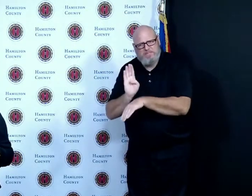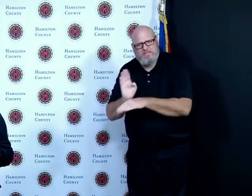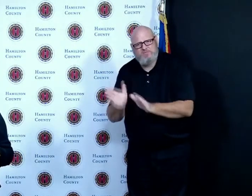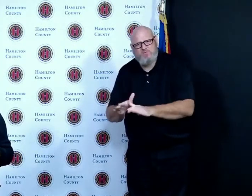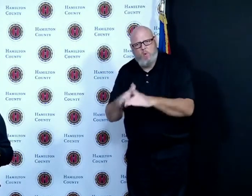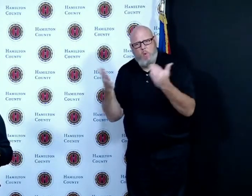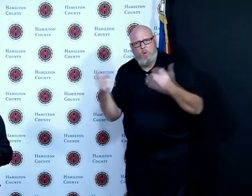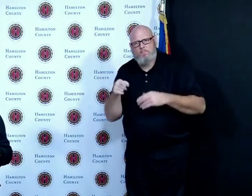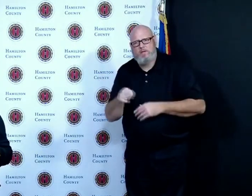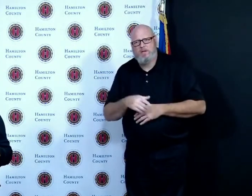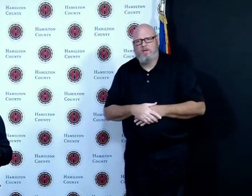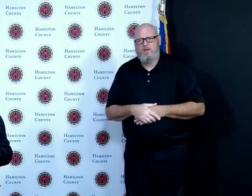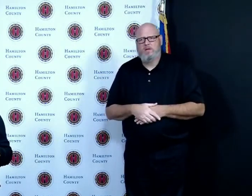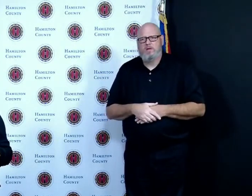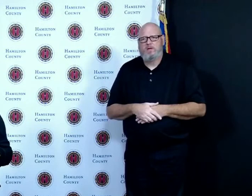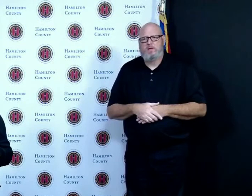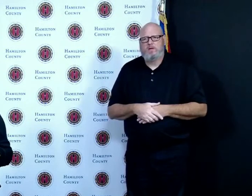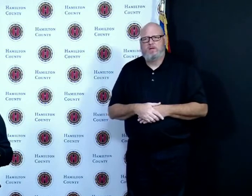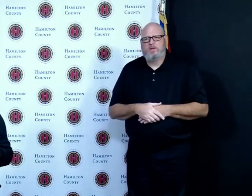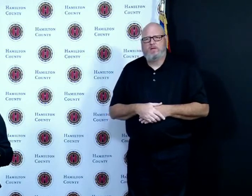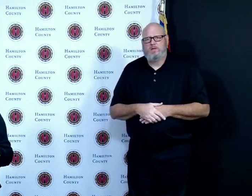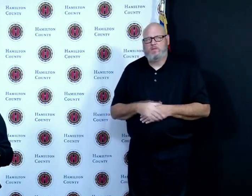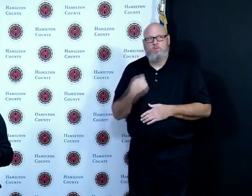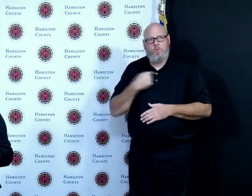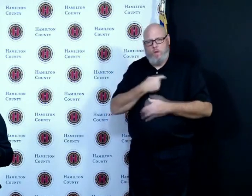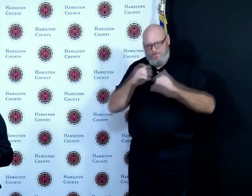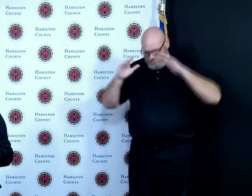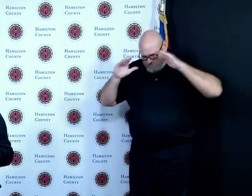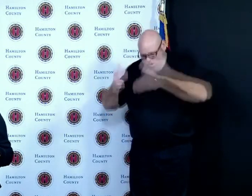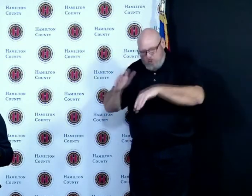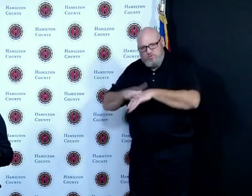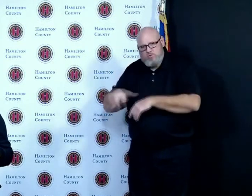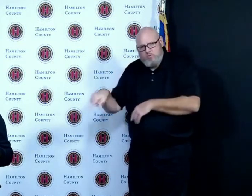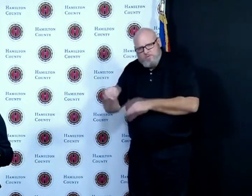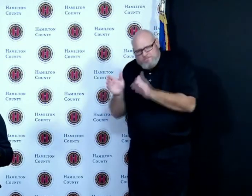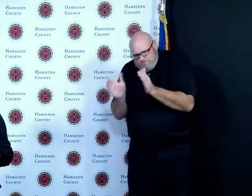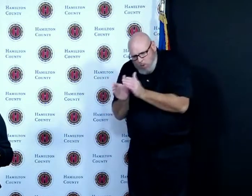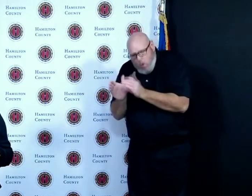that the Governor has put forward and the legislature will be looking at there's 87